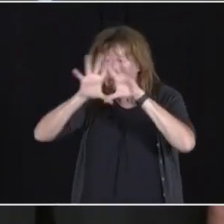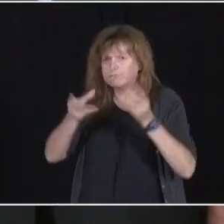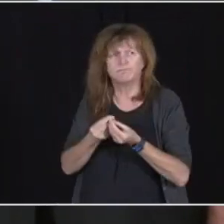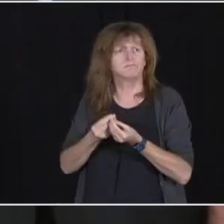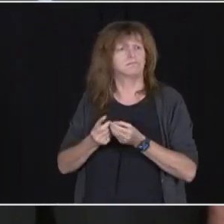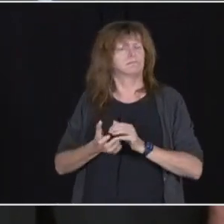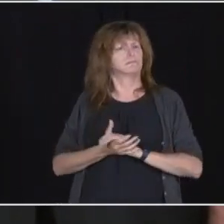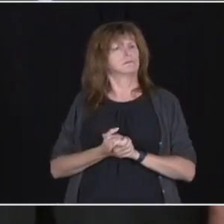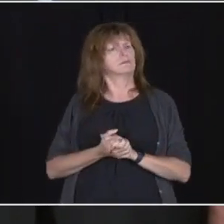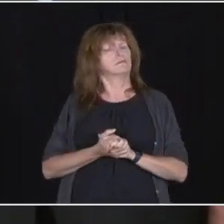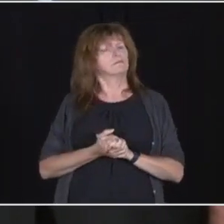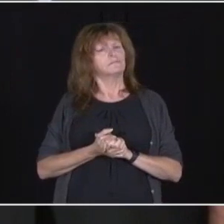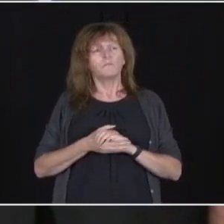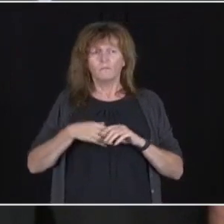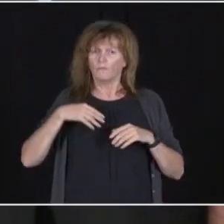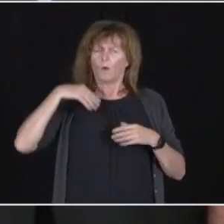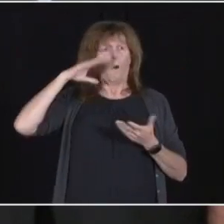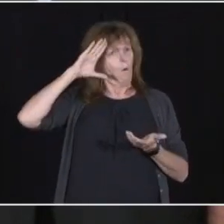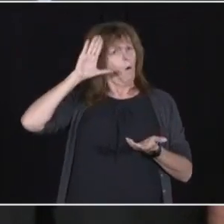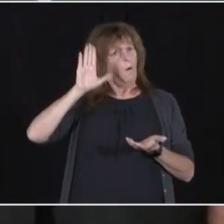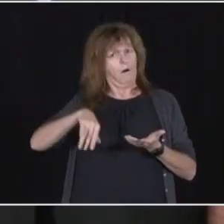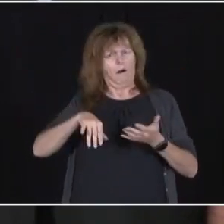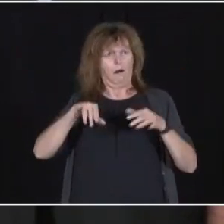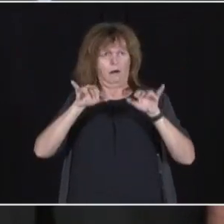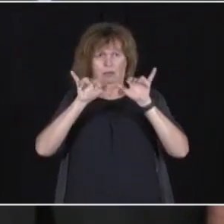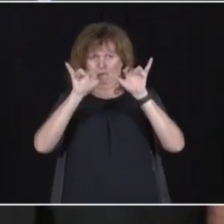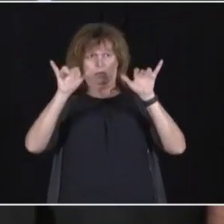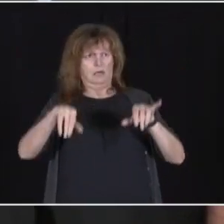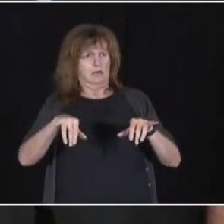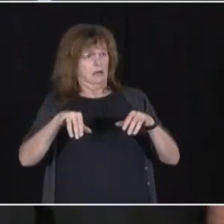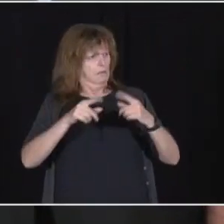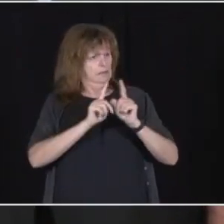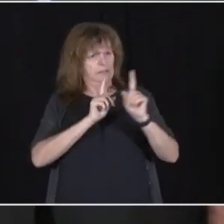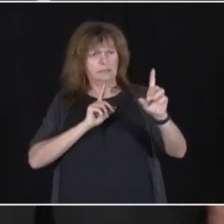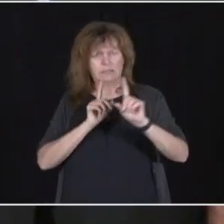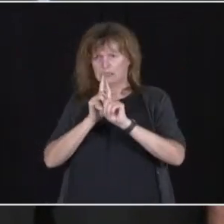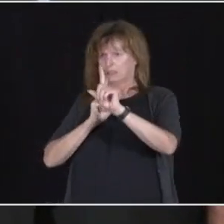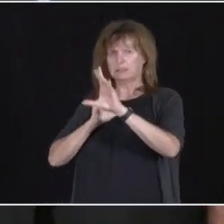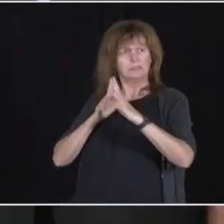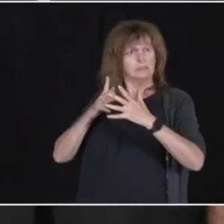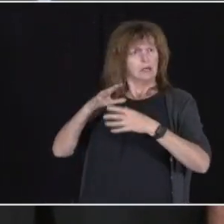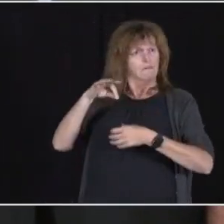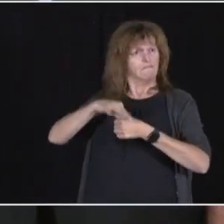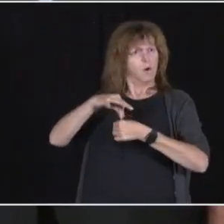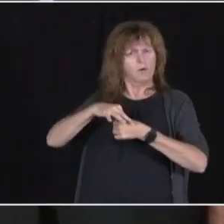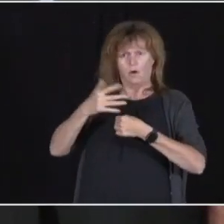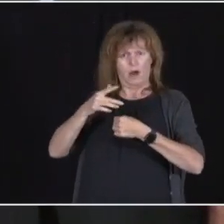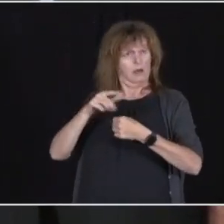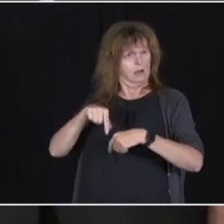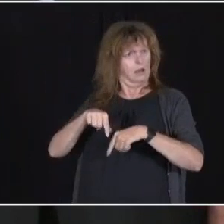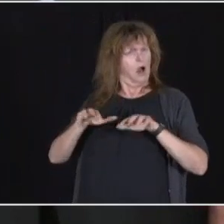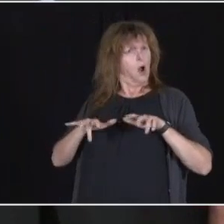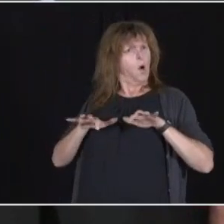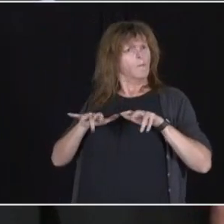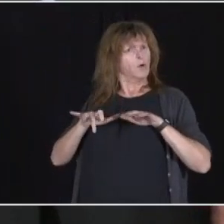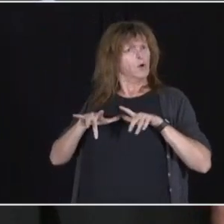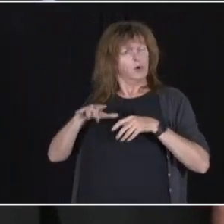processes allowing the participation and involvement of all members. Specifically, I note the systems the physical this in voting and the incredible successful